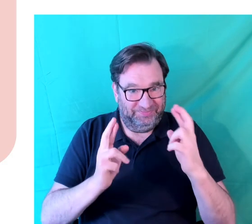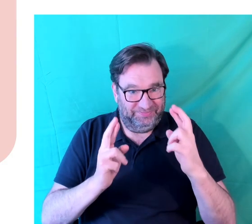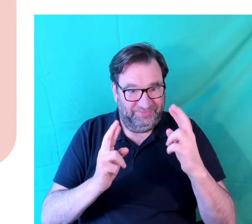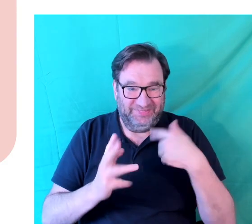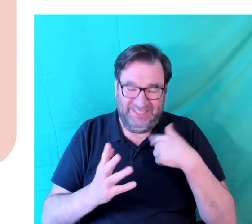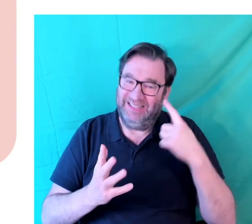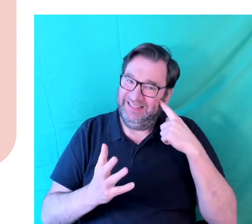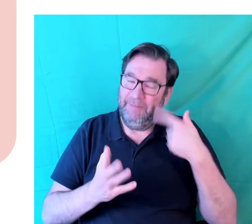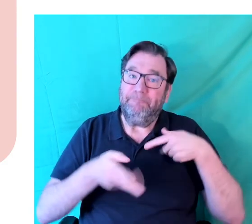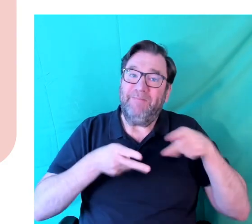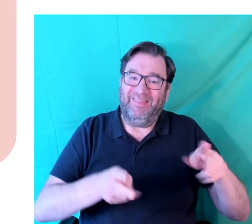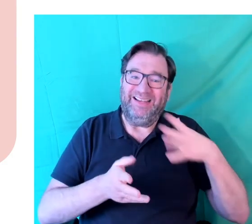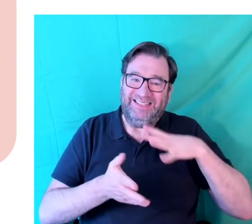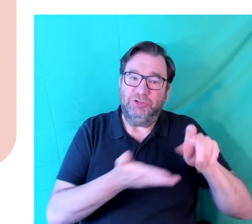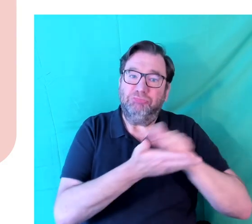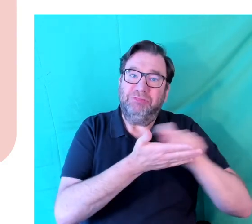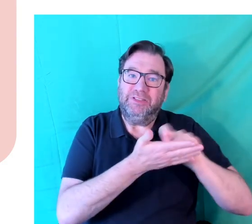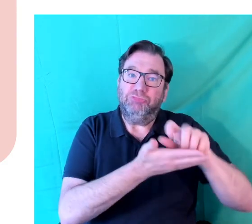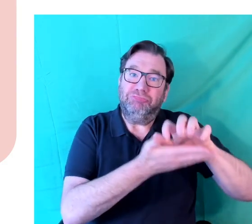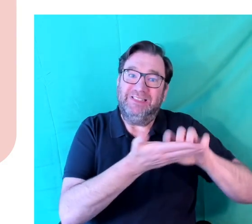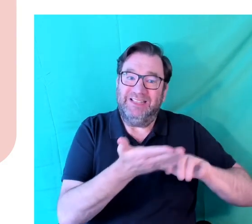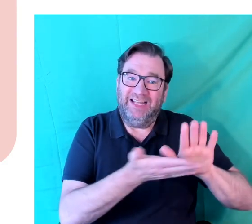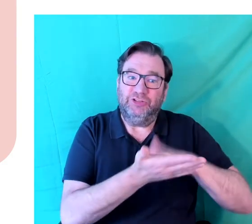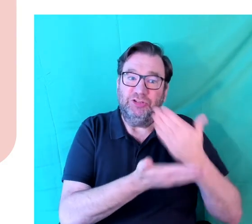However, we note that: Our method requires a written translation